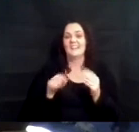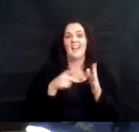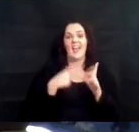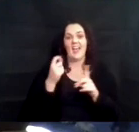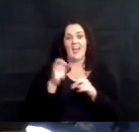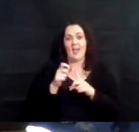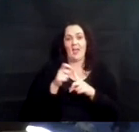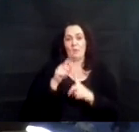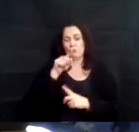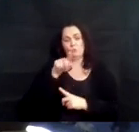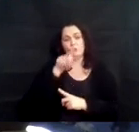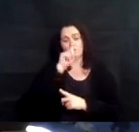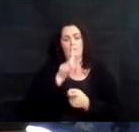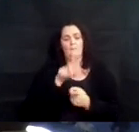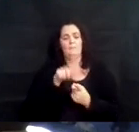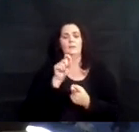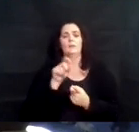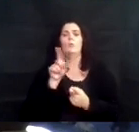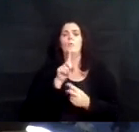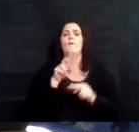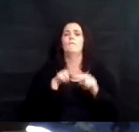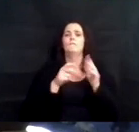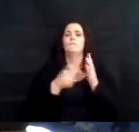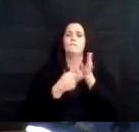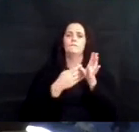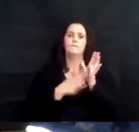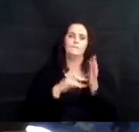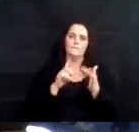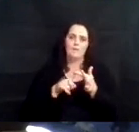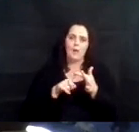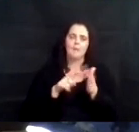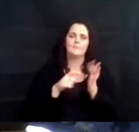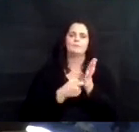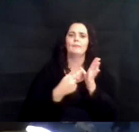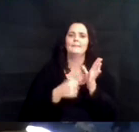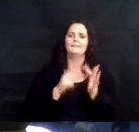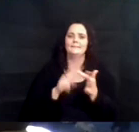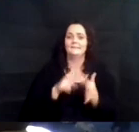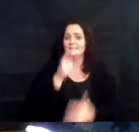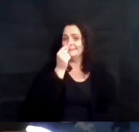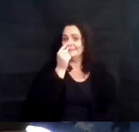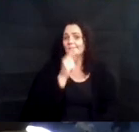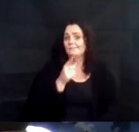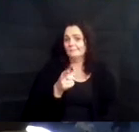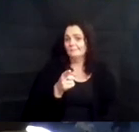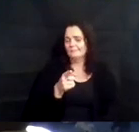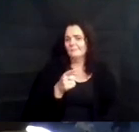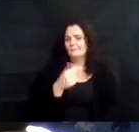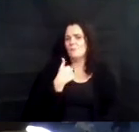actually set the frame rate and I'll show that to you really briefly. But, just to show you why that number matters, so